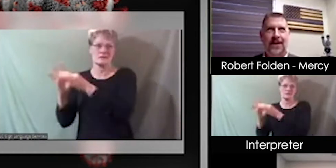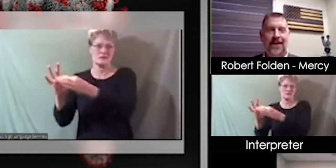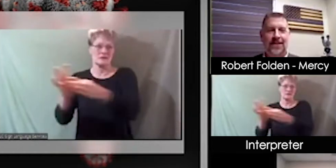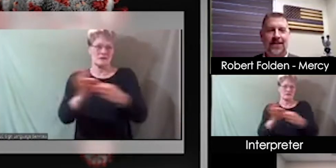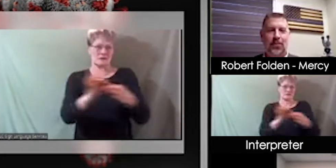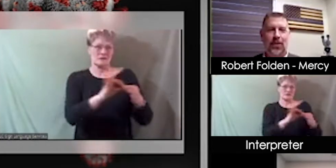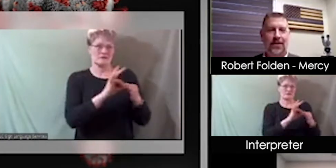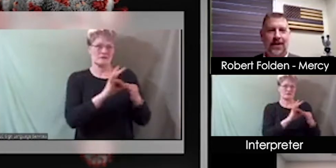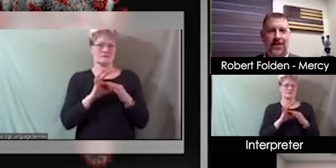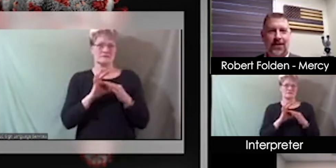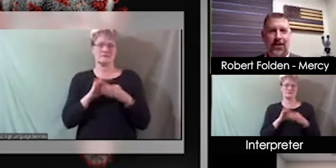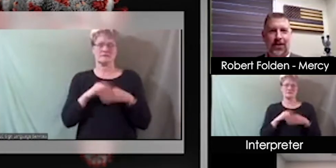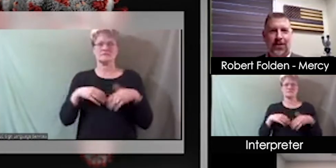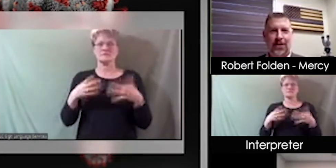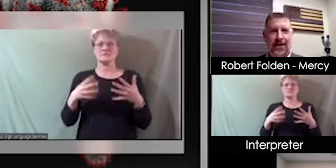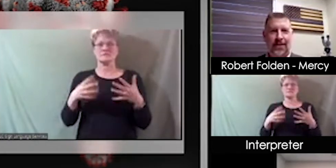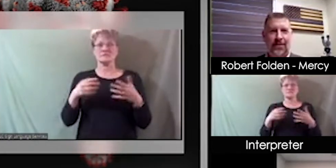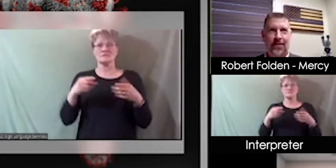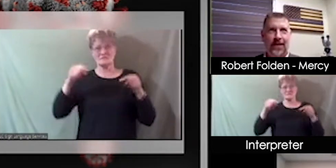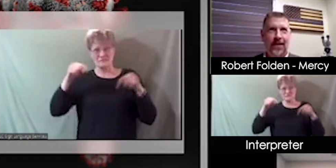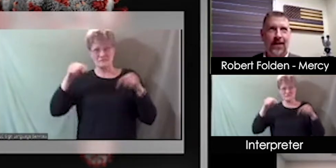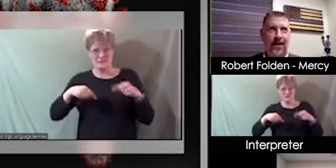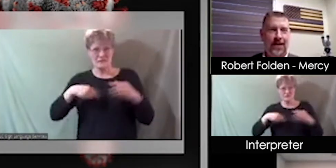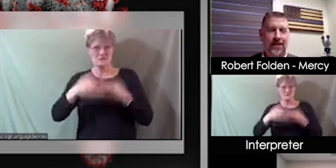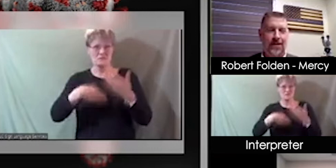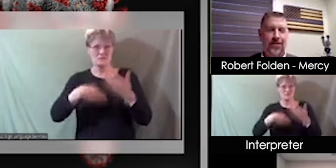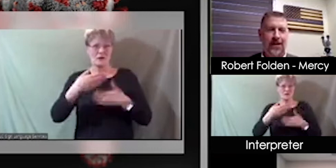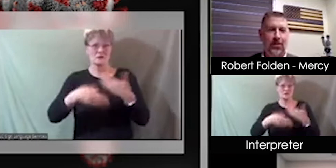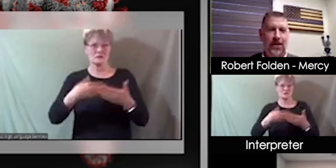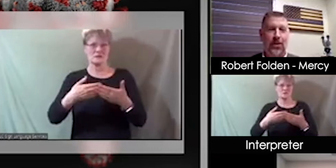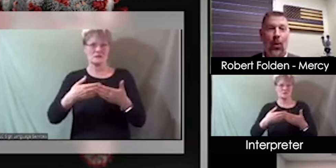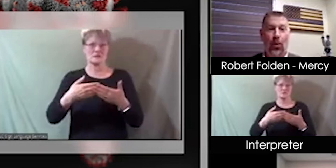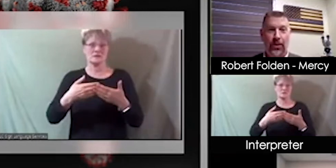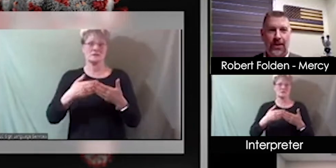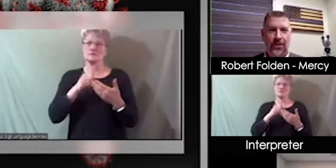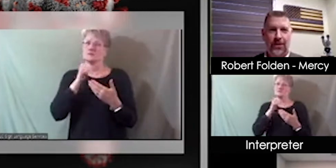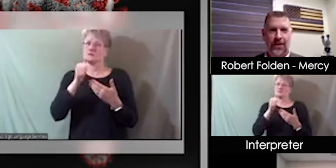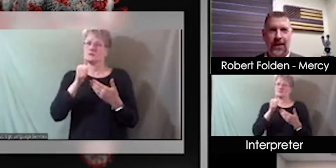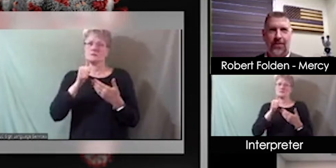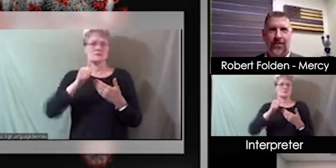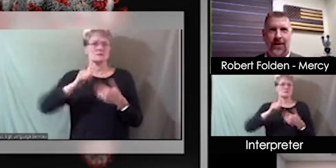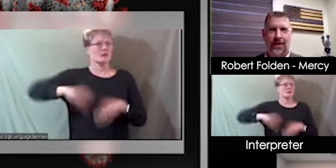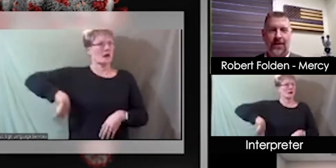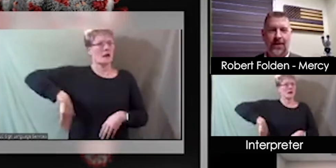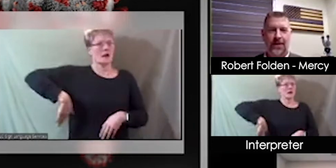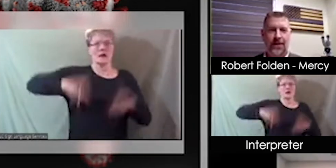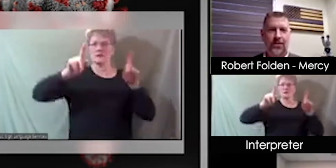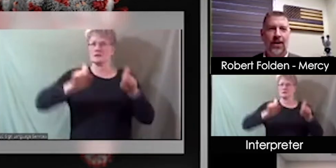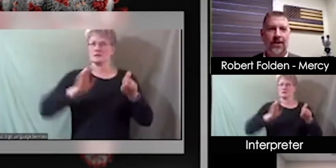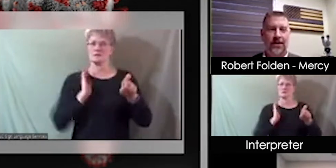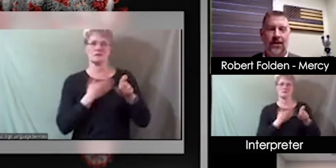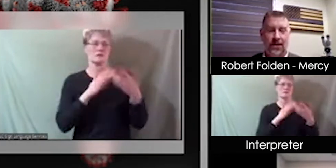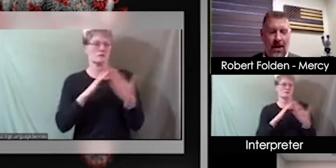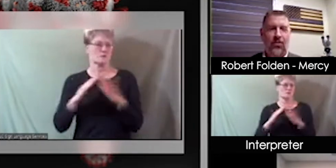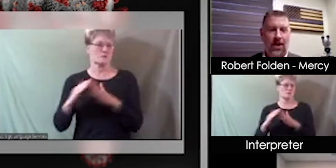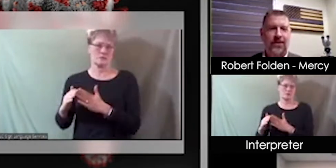untested process in our community right and likely something that we could only do in the time of a crisis or a